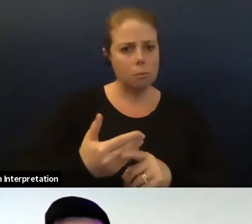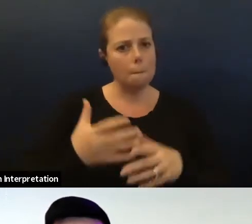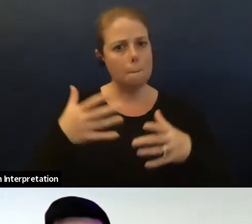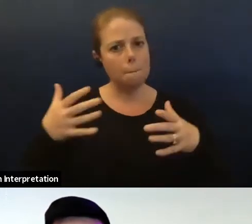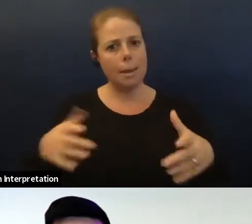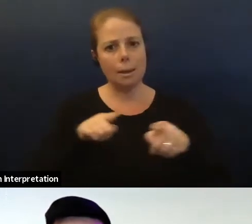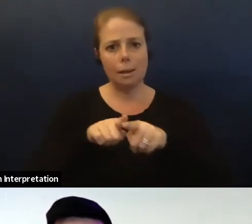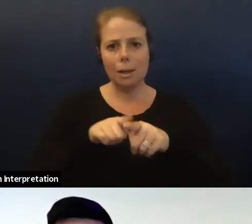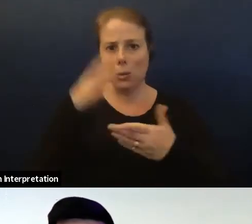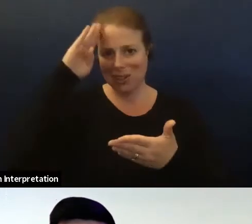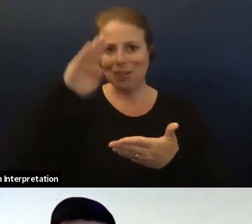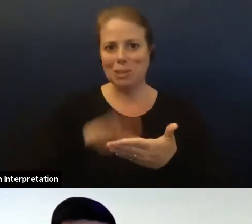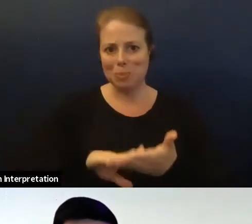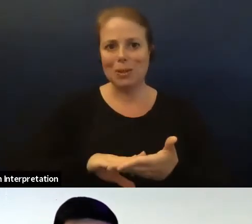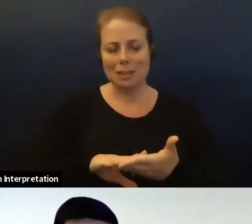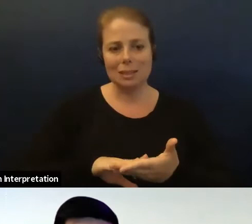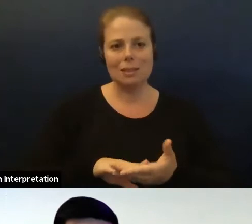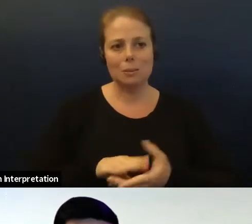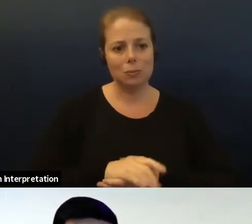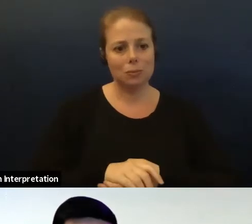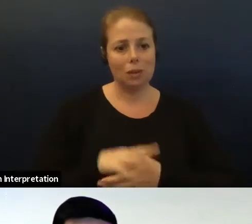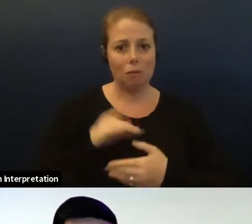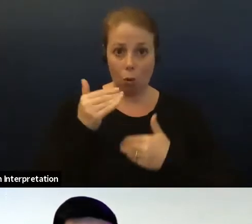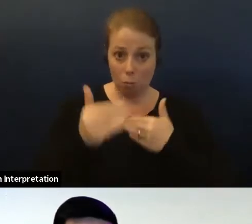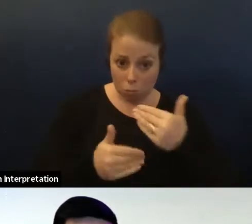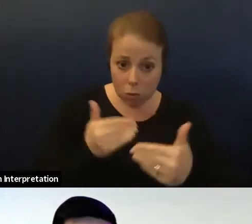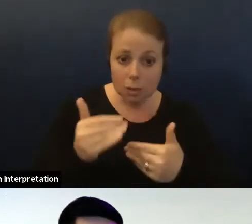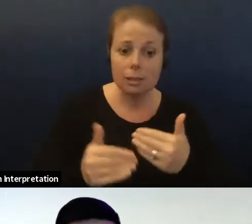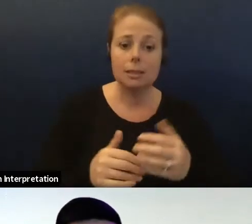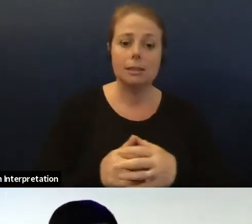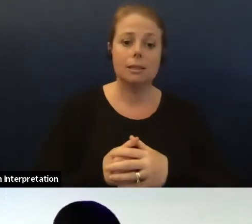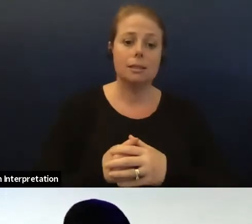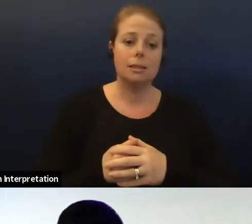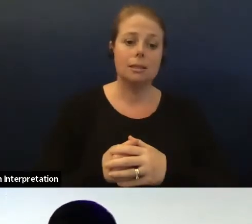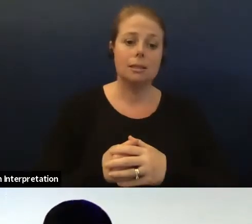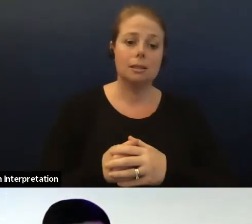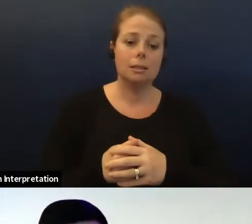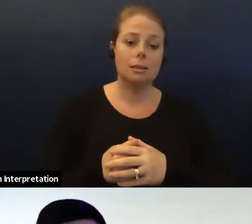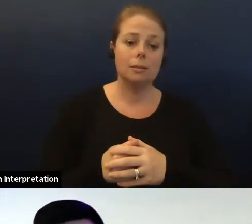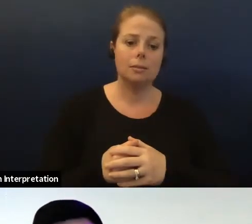terms of the process and also learning about how amazing kind of national community of artists is.